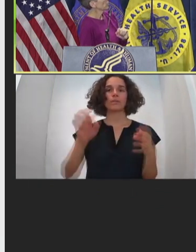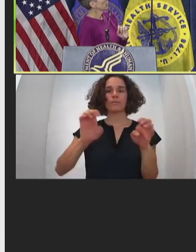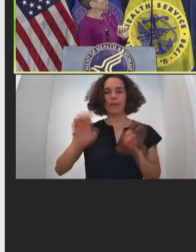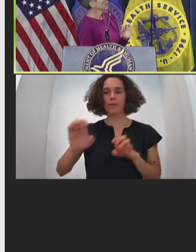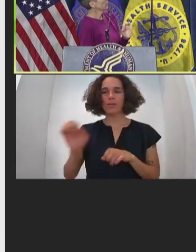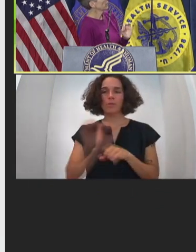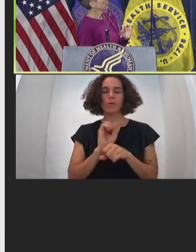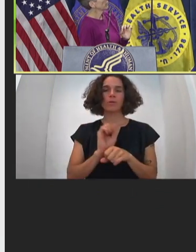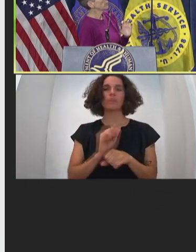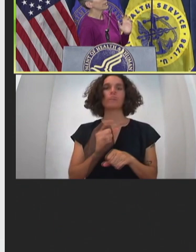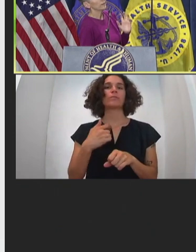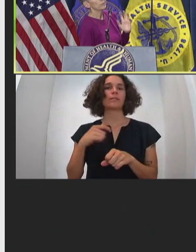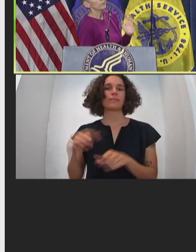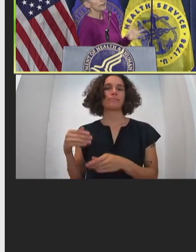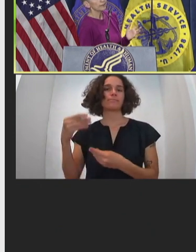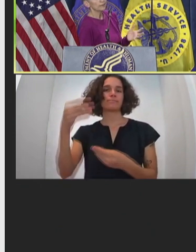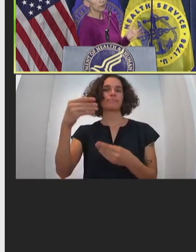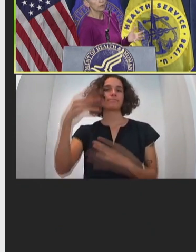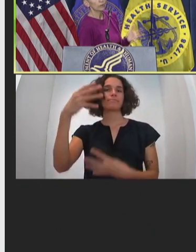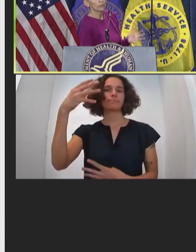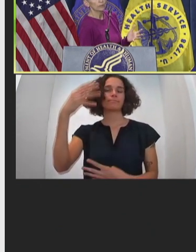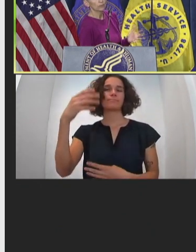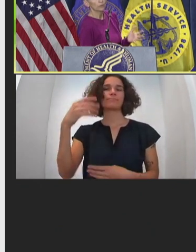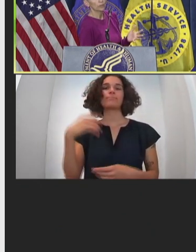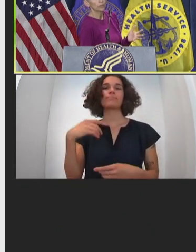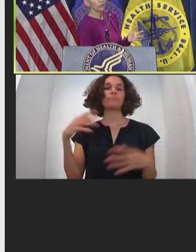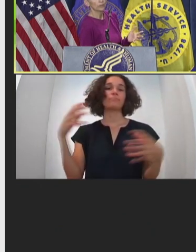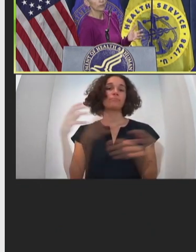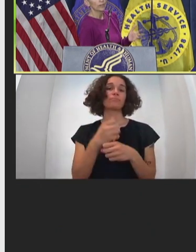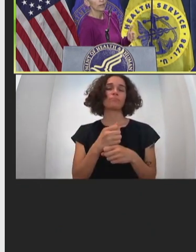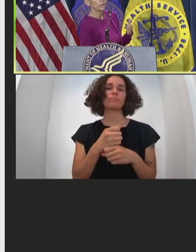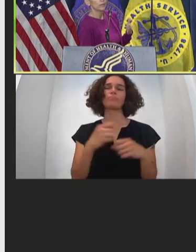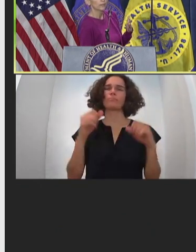in summary, we've made amazing progress in these four years. And we like,